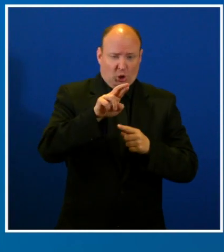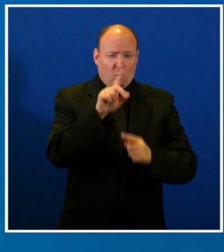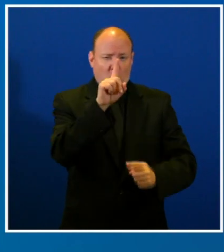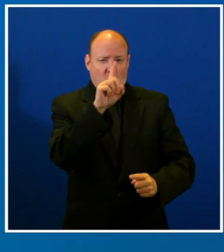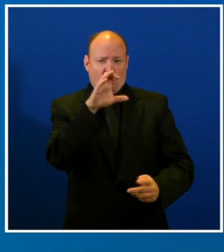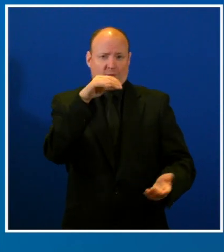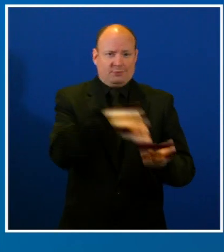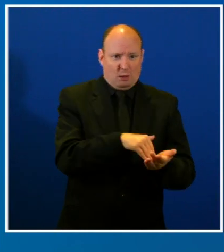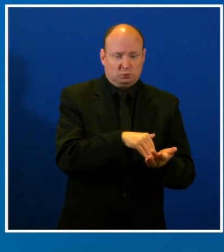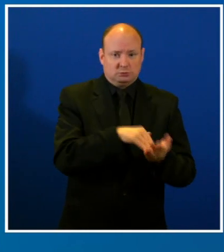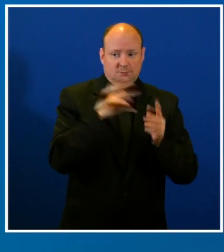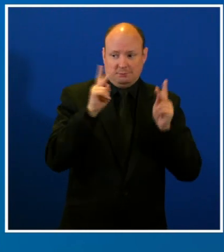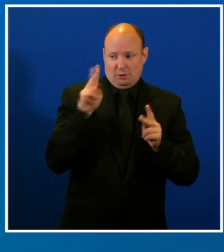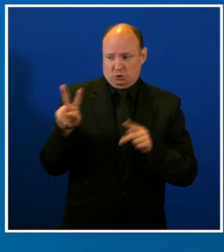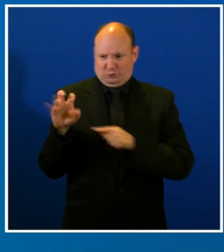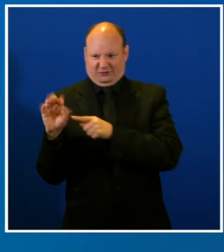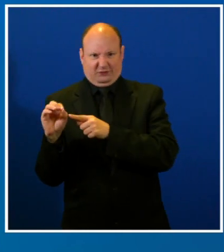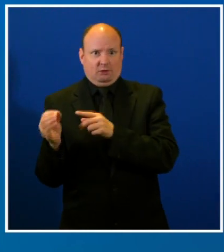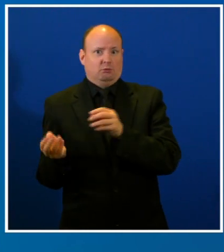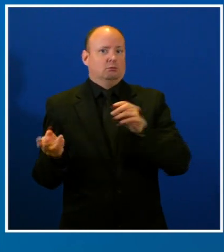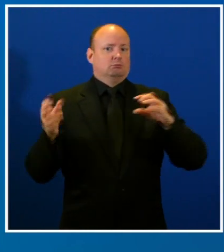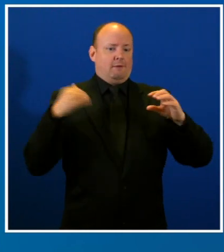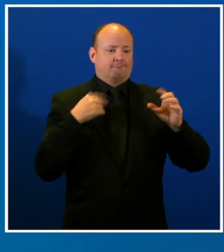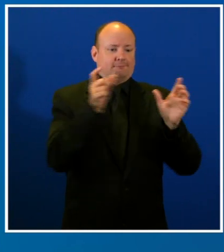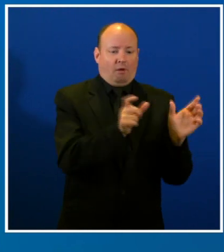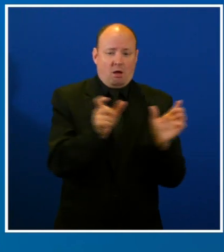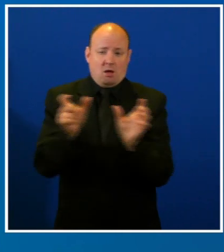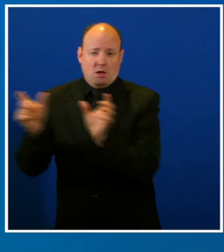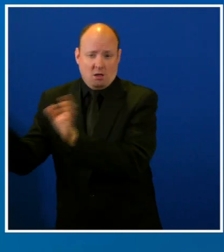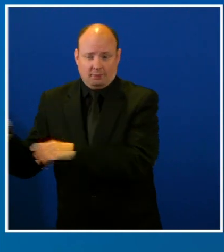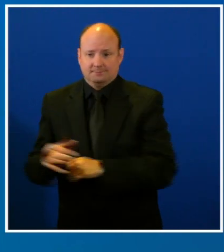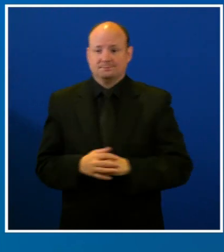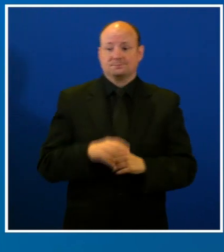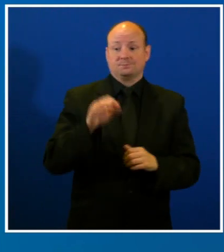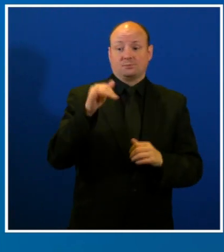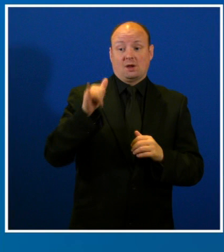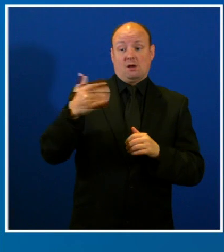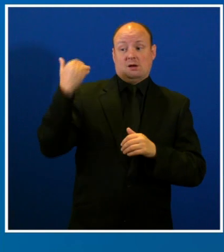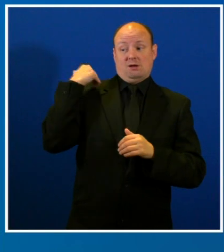Before Governor Inslee indefinitely had paused the reopening phases this past